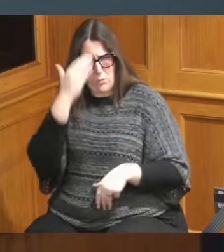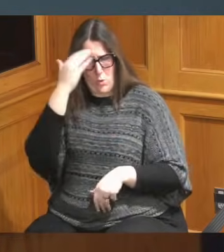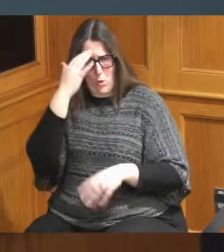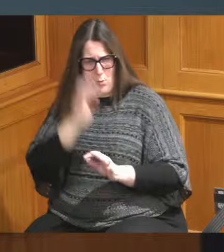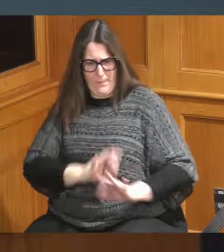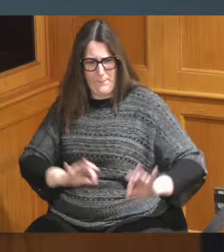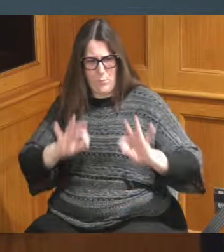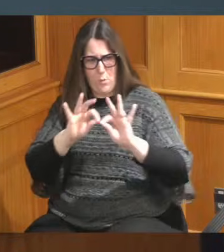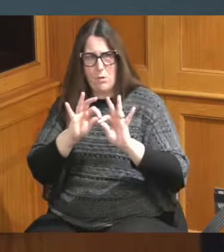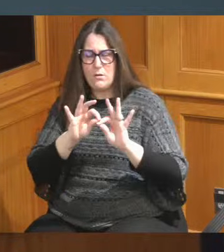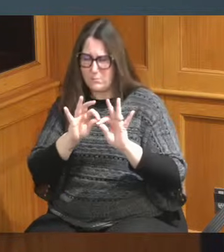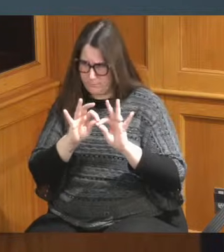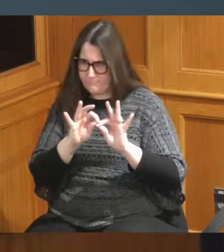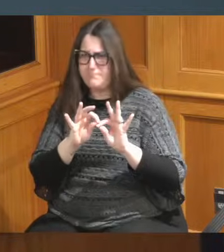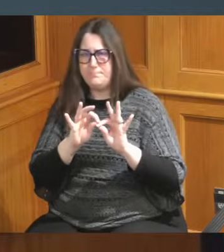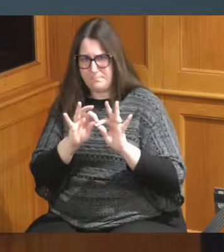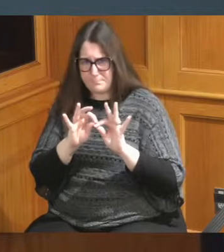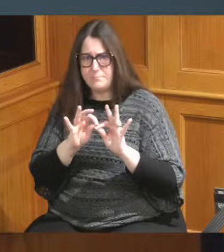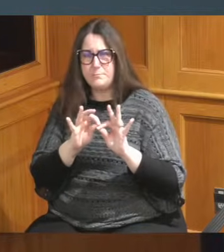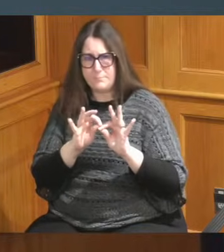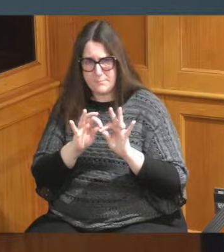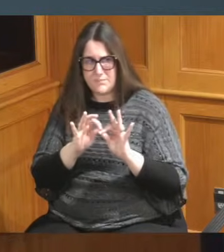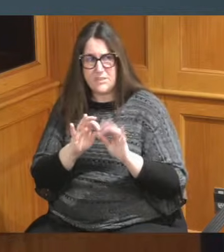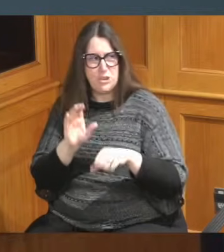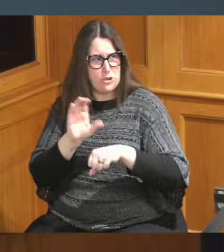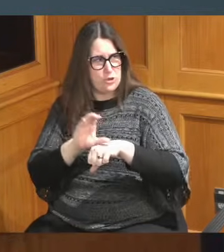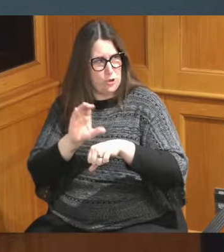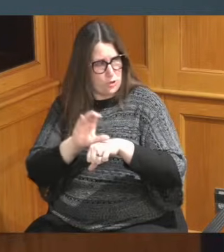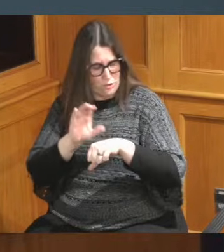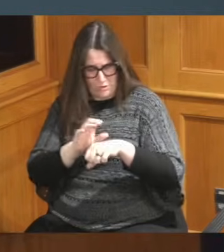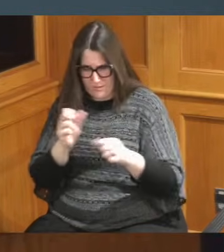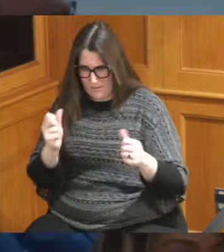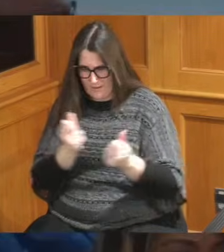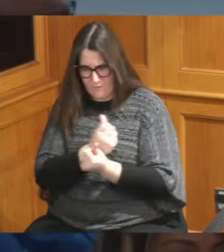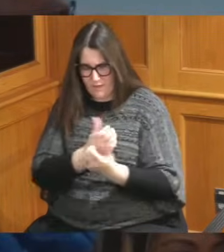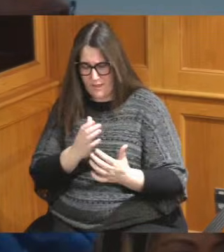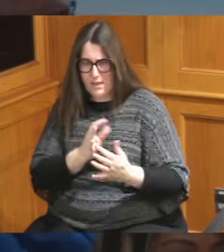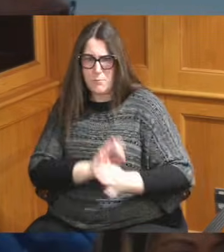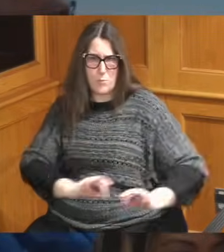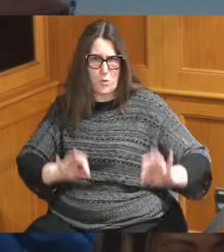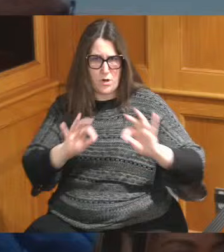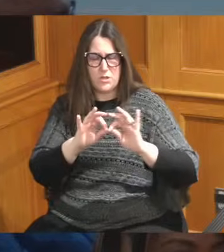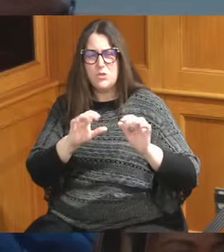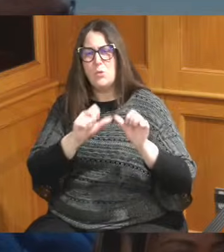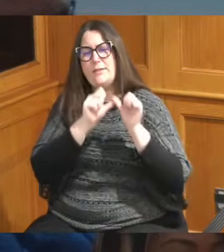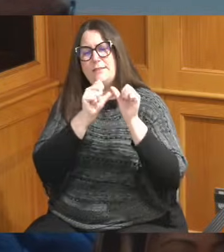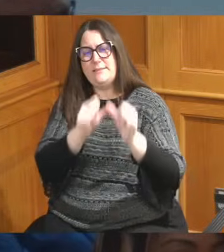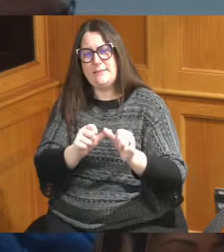first ladies are to our churches. So, continue to do all the great things that you do. Um,